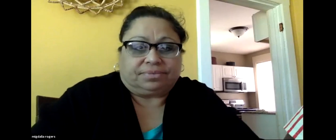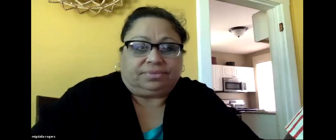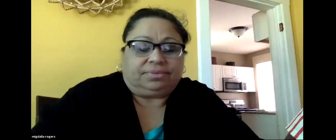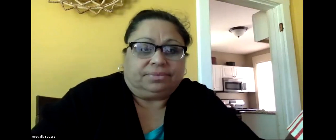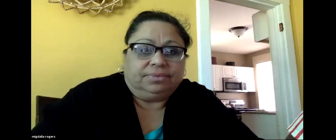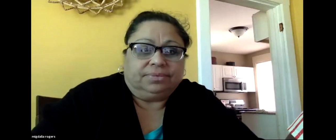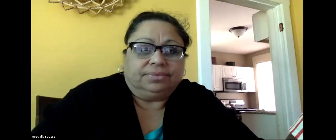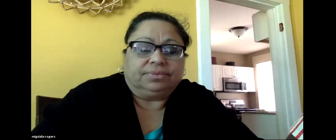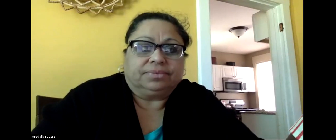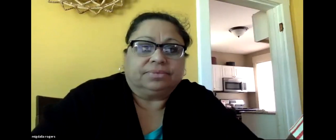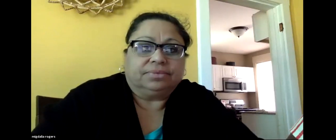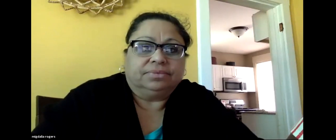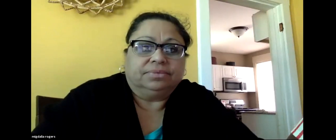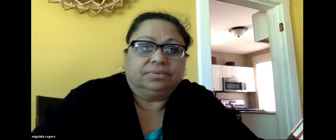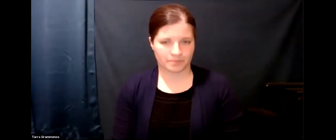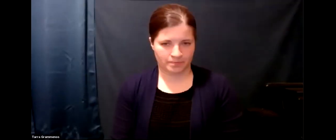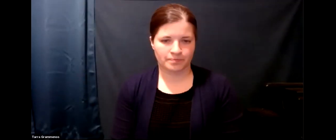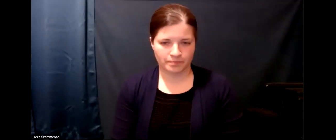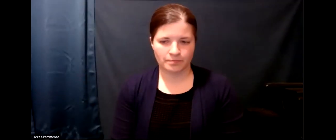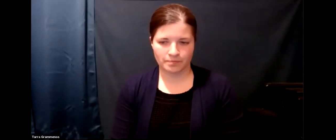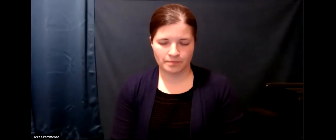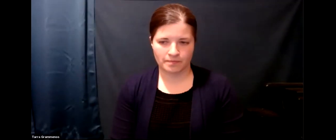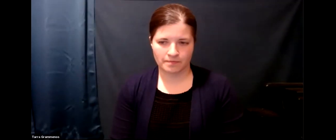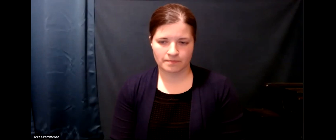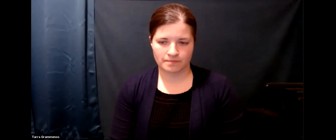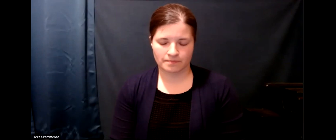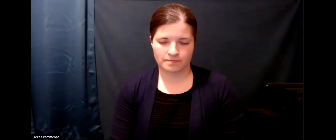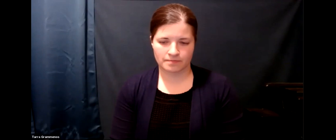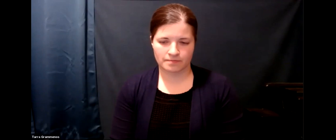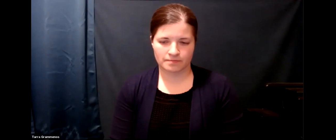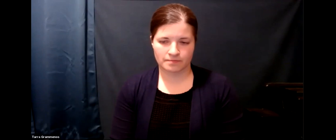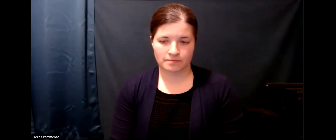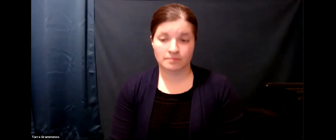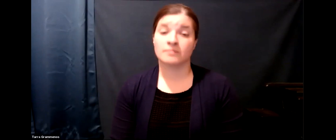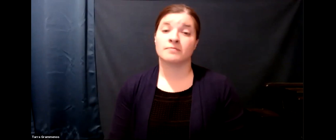If it's going through the mail? Steve Simon: So the good news is that in